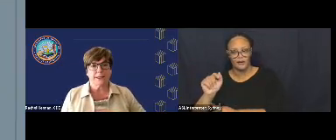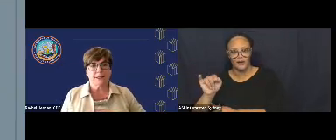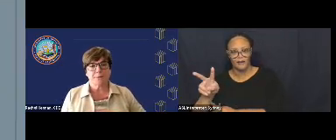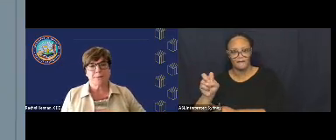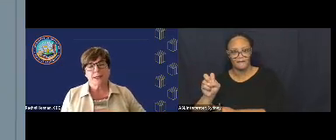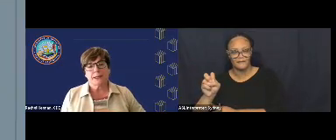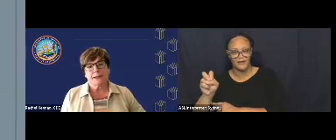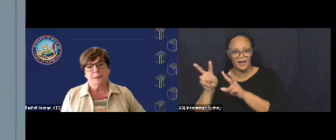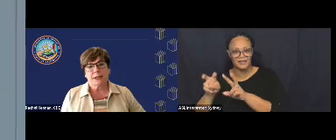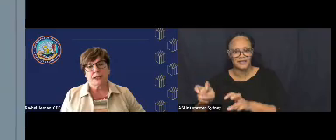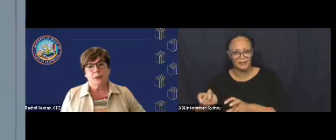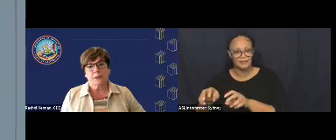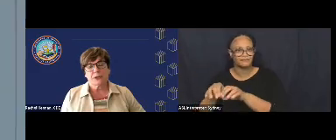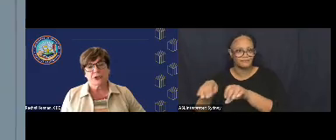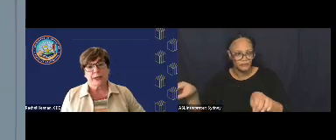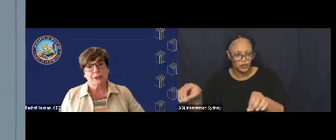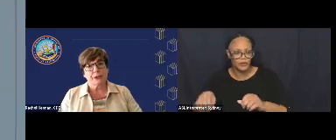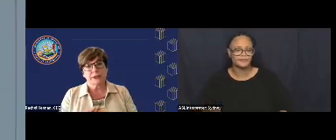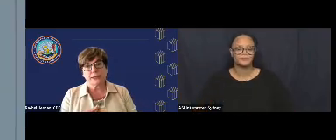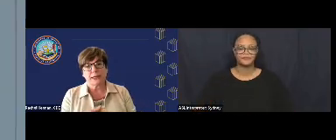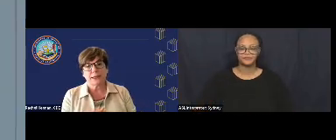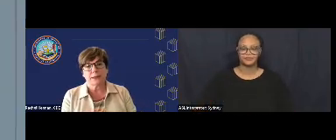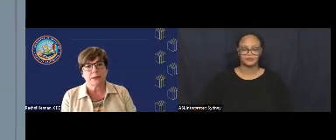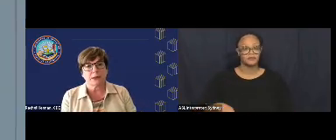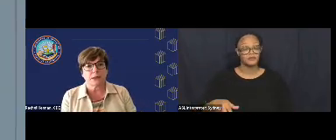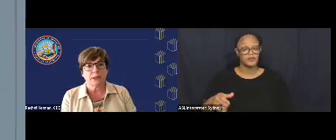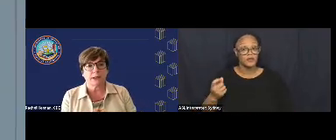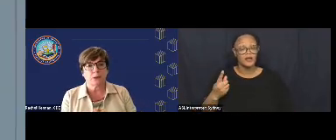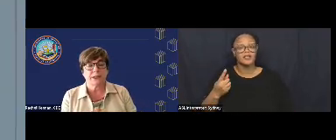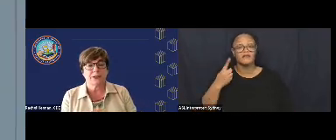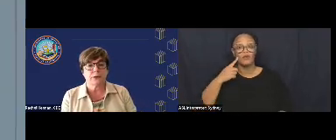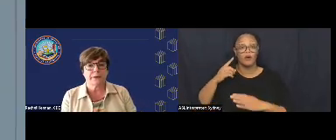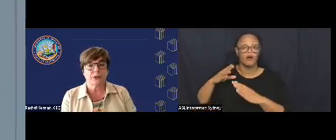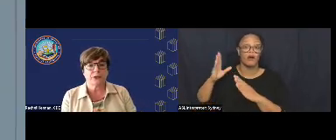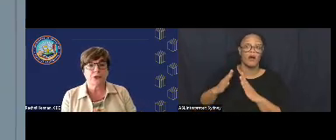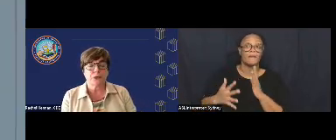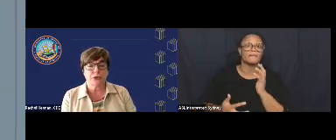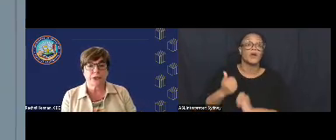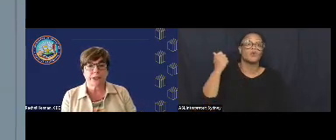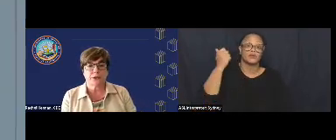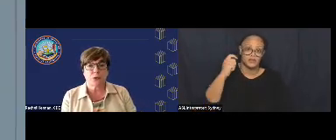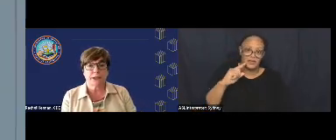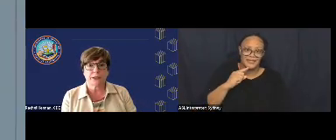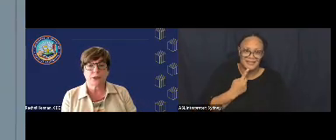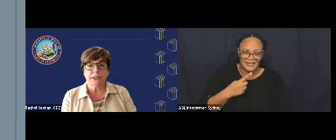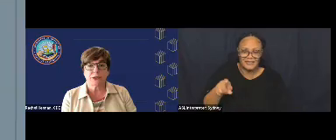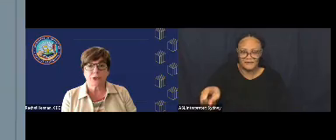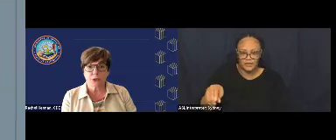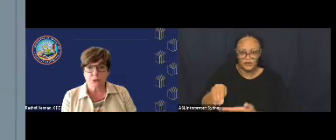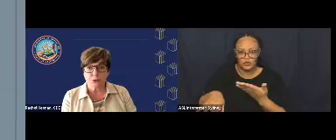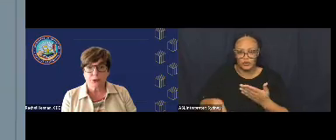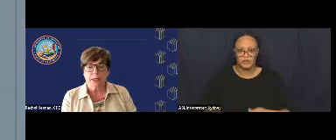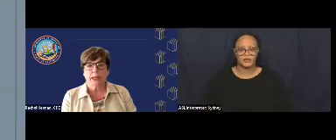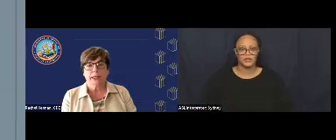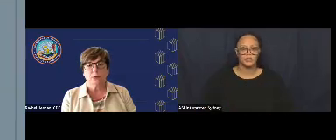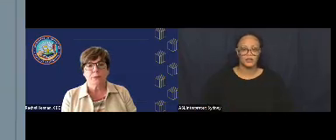needs. This pathway was chaptered or signed into law and went into effect on June 30th, 2022 and